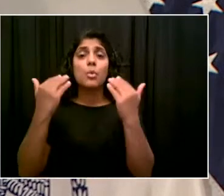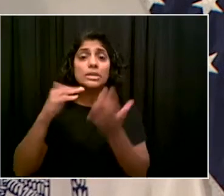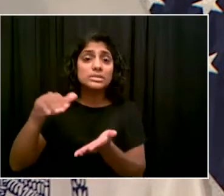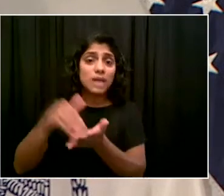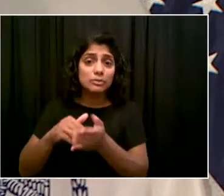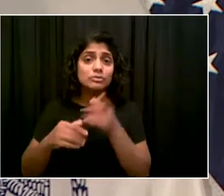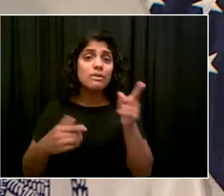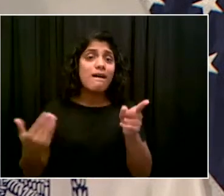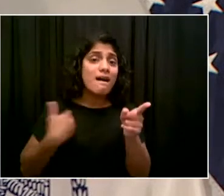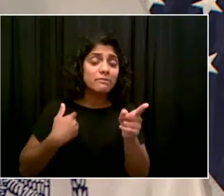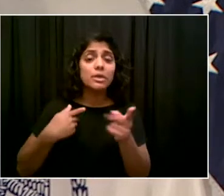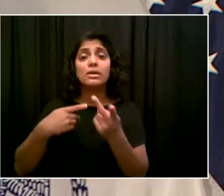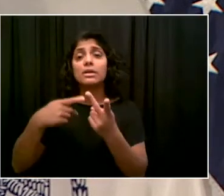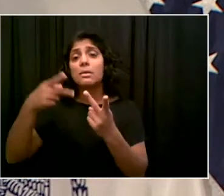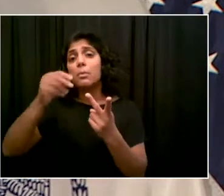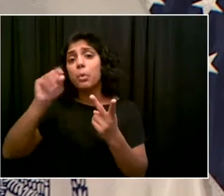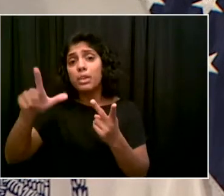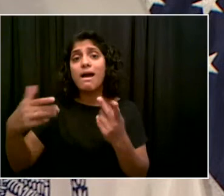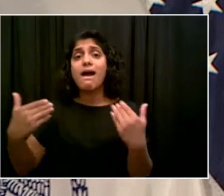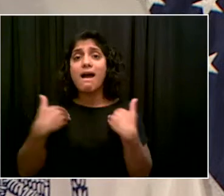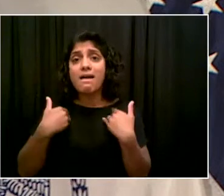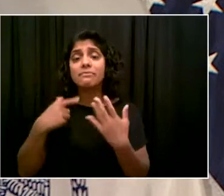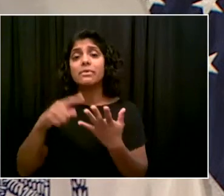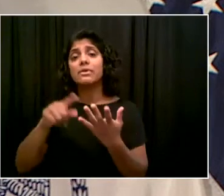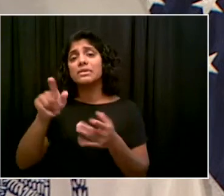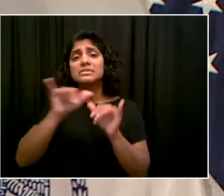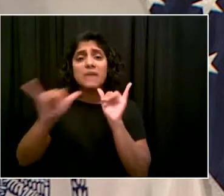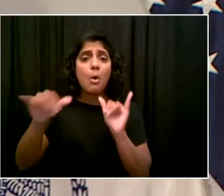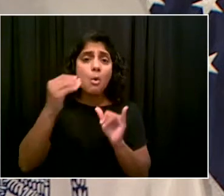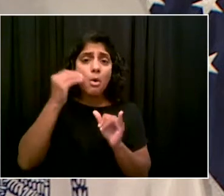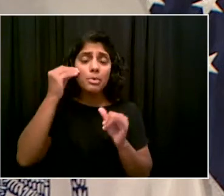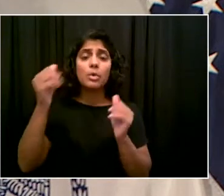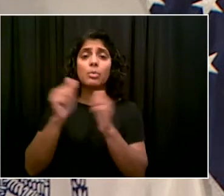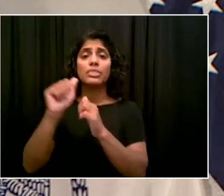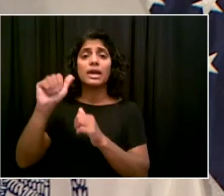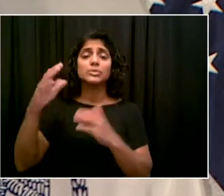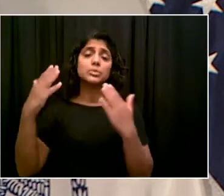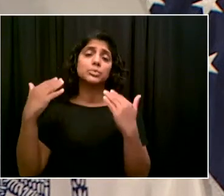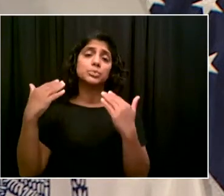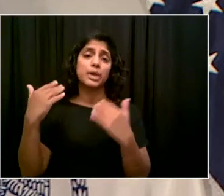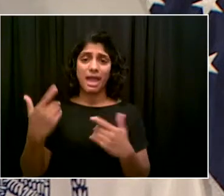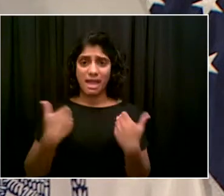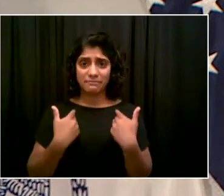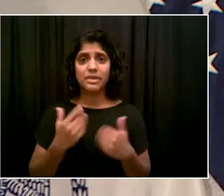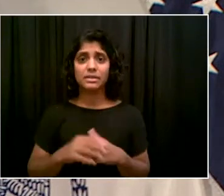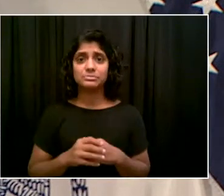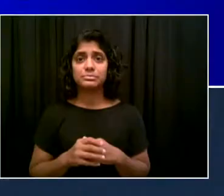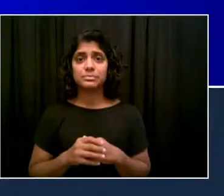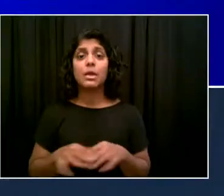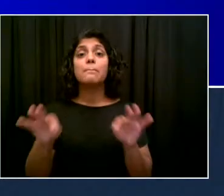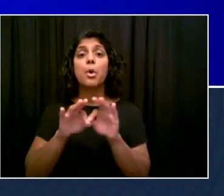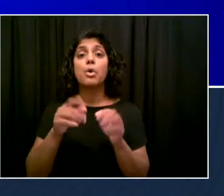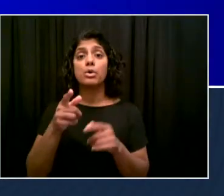LLOCA POOL. ANYONE LOOKING FOR INFORMATION ON THE COOLING